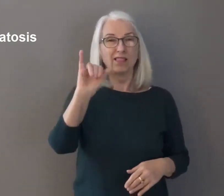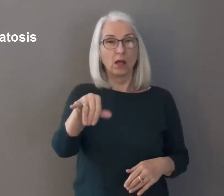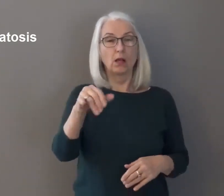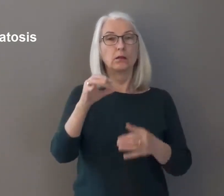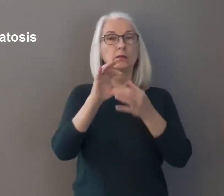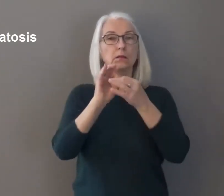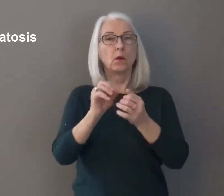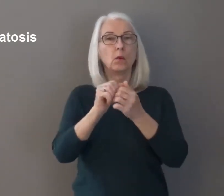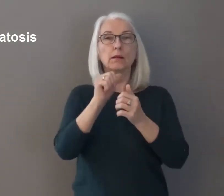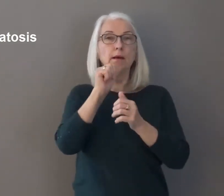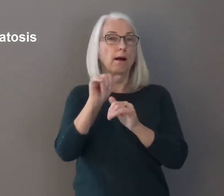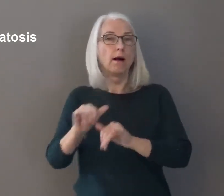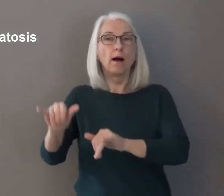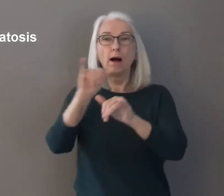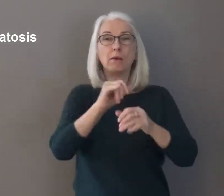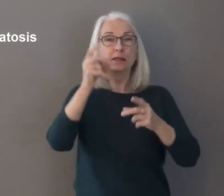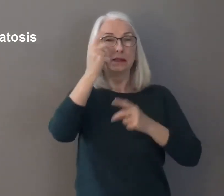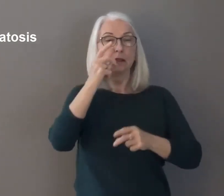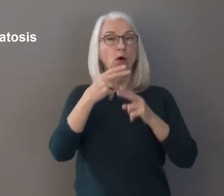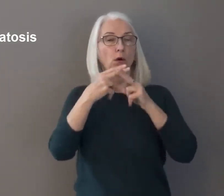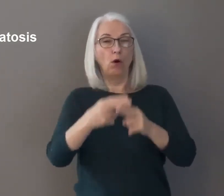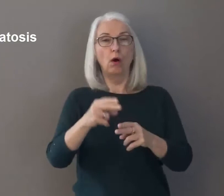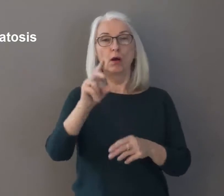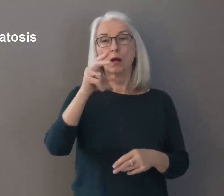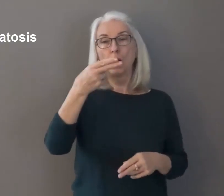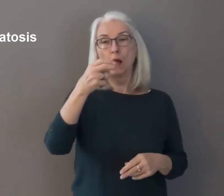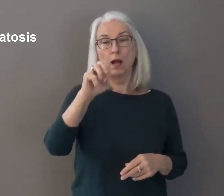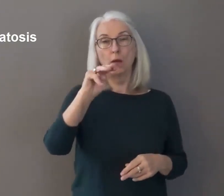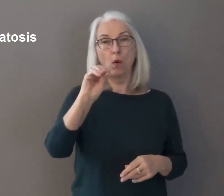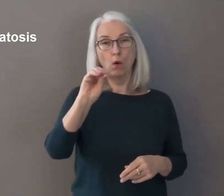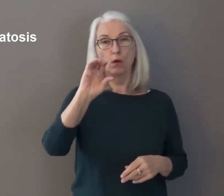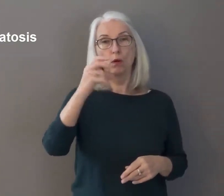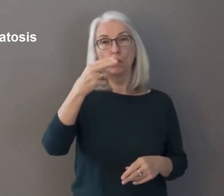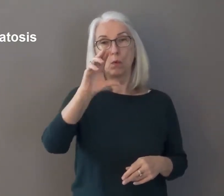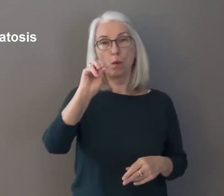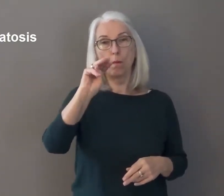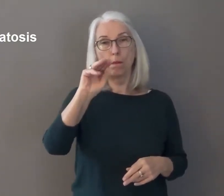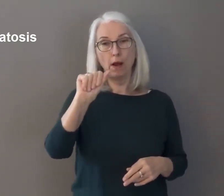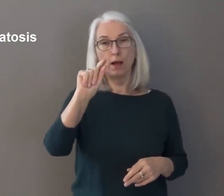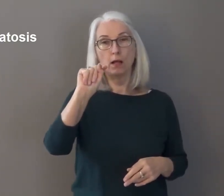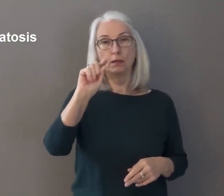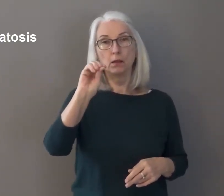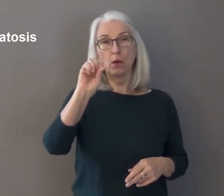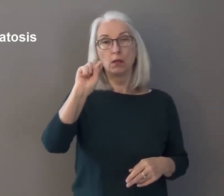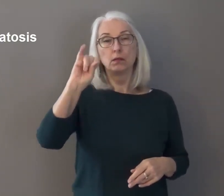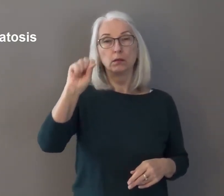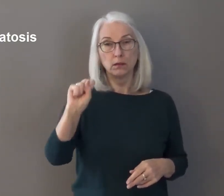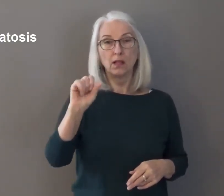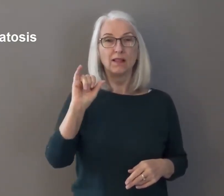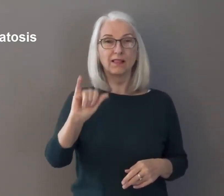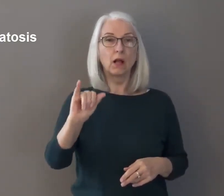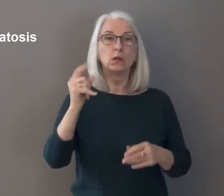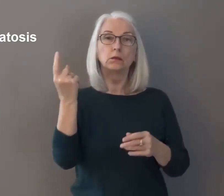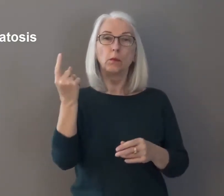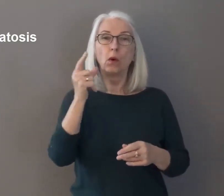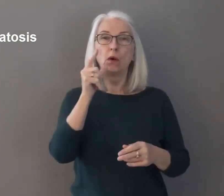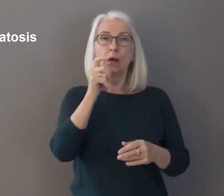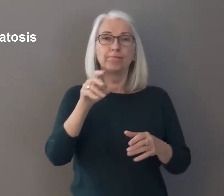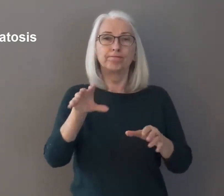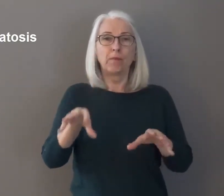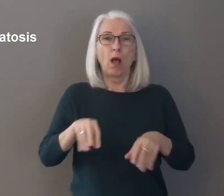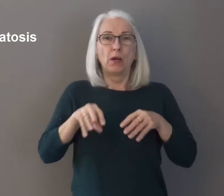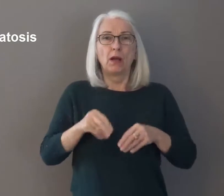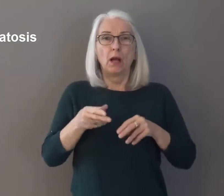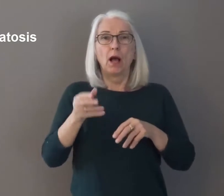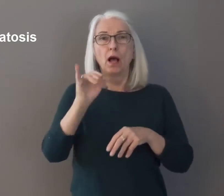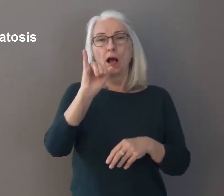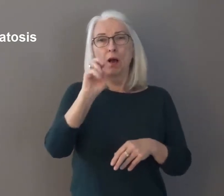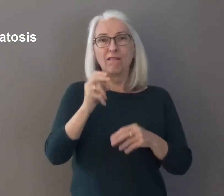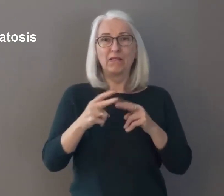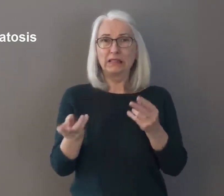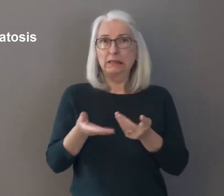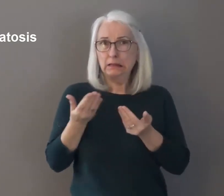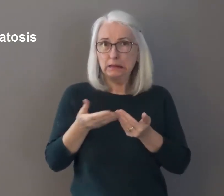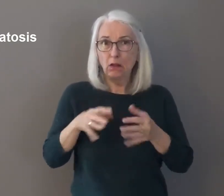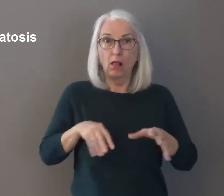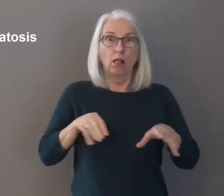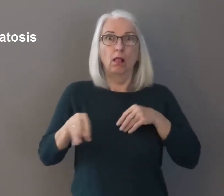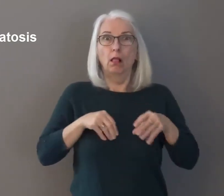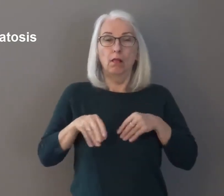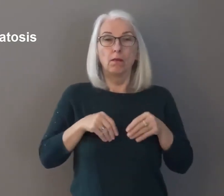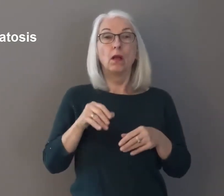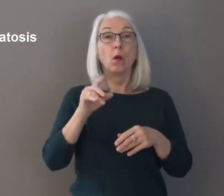There is also a relatively uncommon disease called hemochromatosis in which someone absorbs iron very easily.